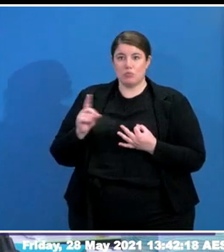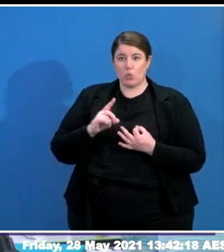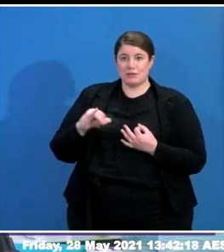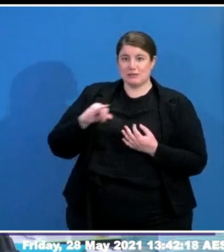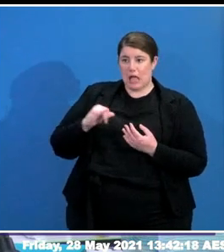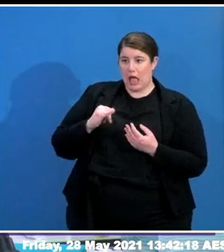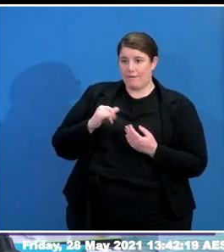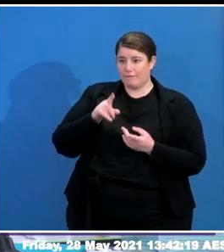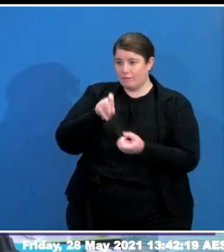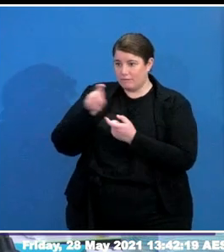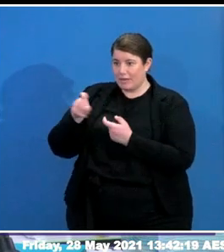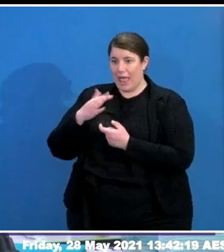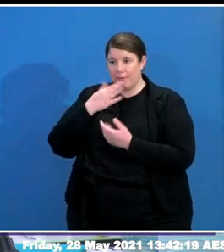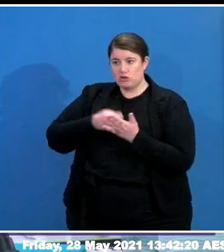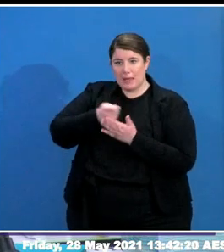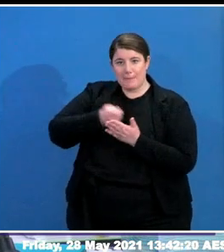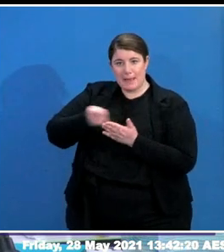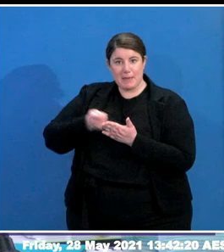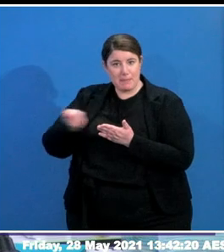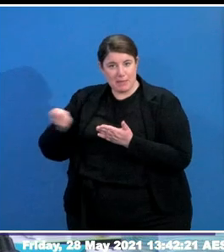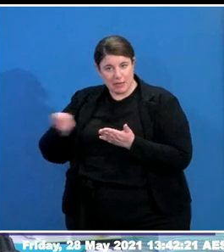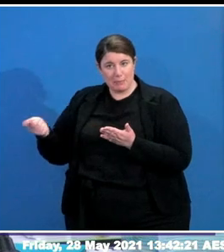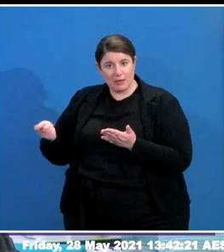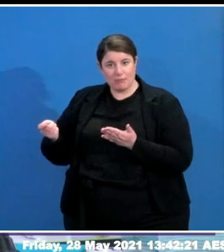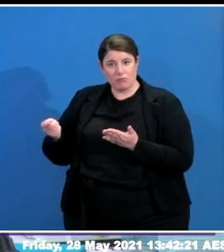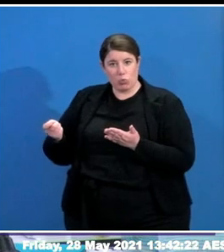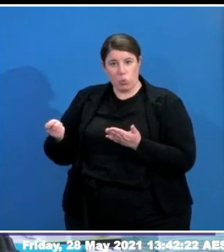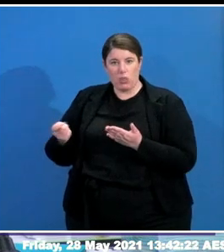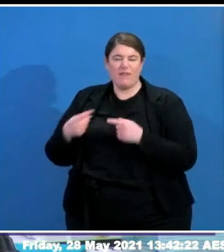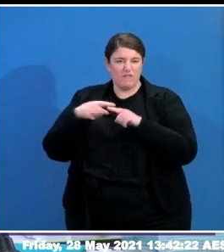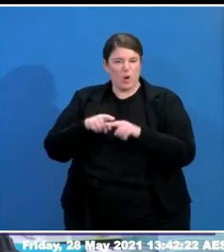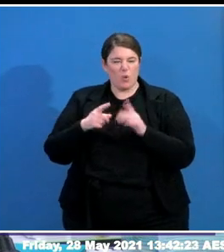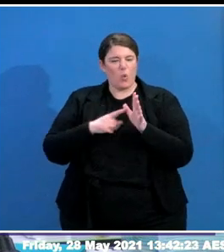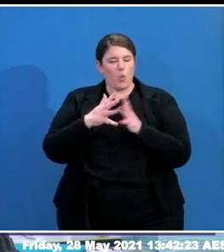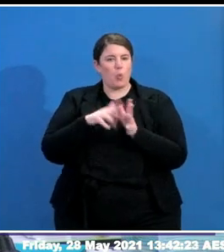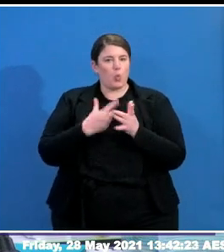are engaged and how much they are paid, presumably within award limits.